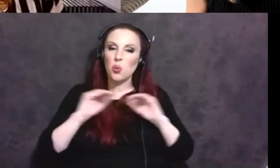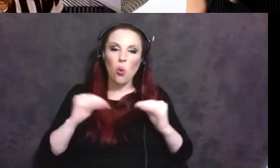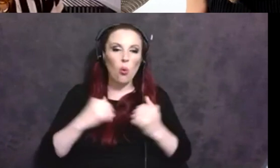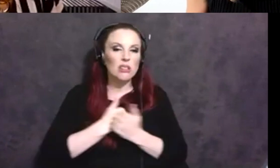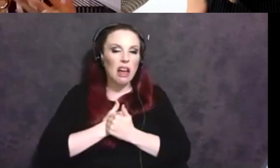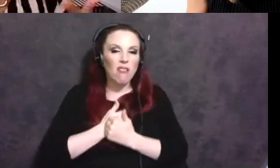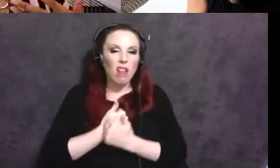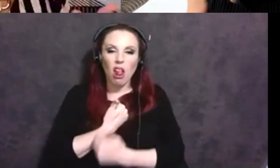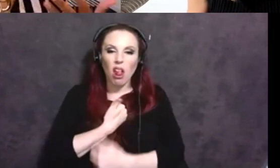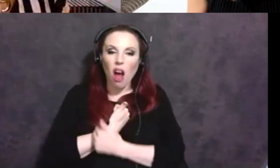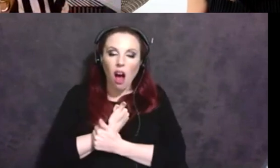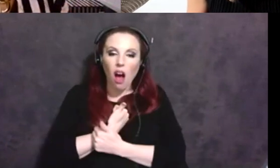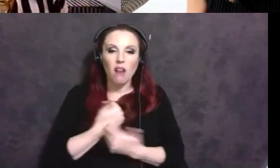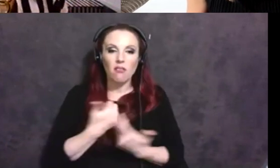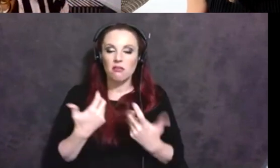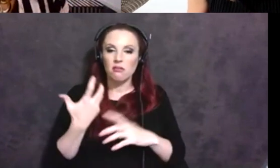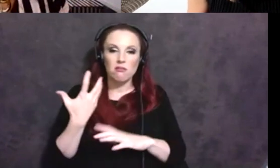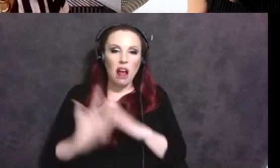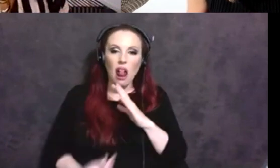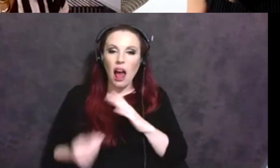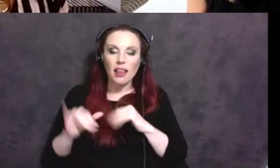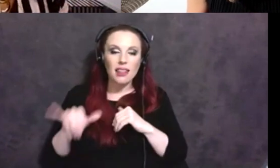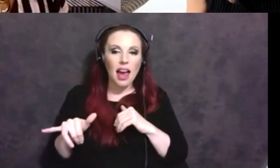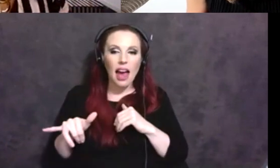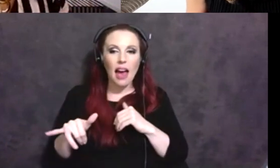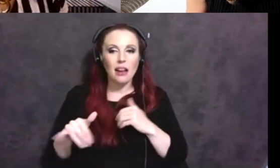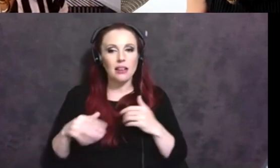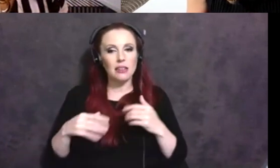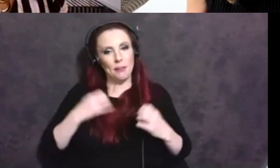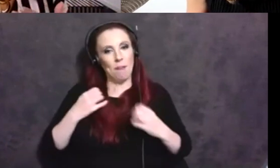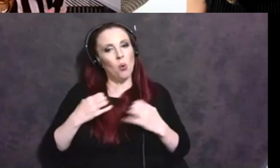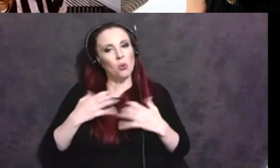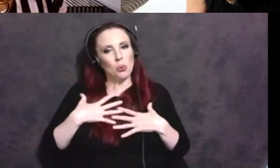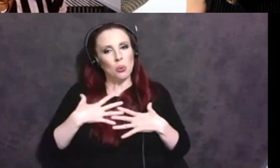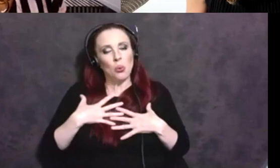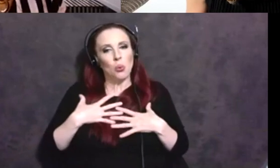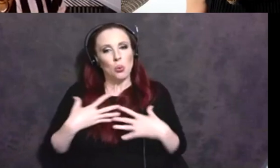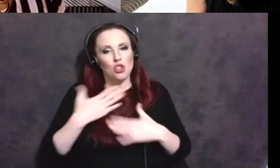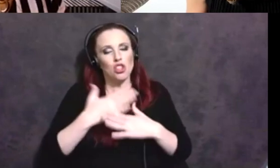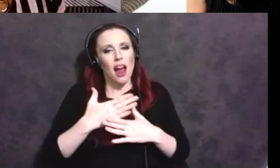mention then but I will mention now is I grew up really self-loathing and experiencing a